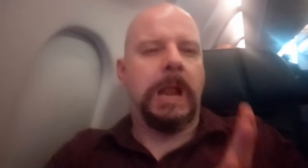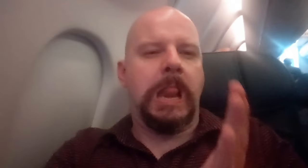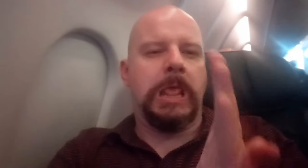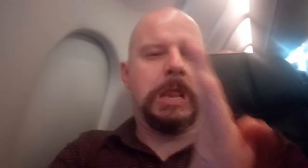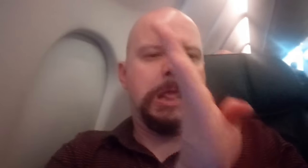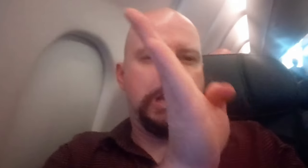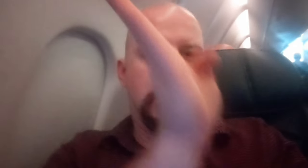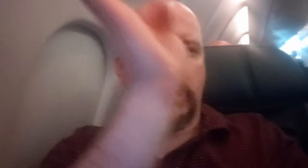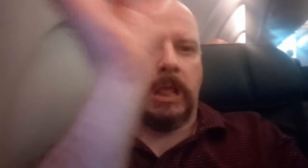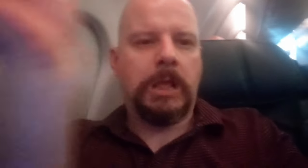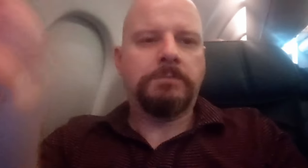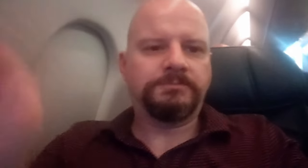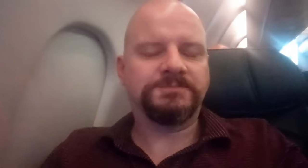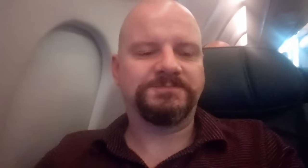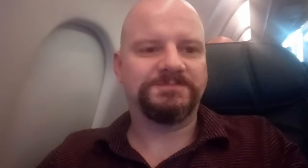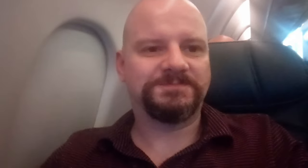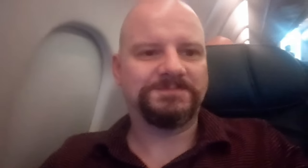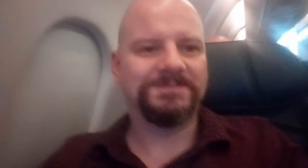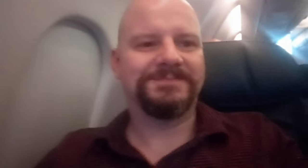The route is curved.